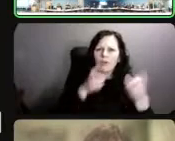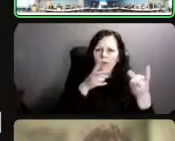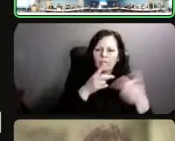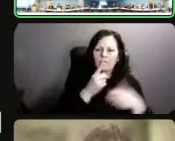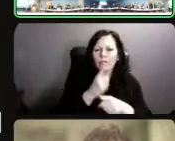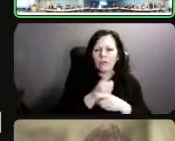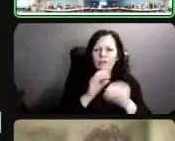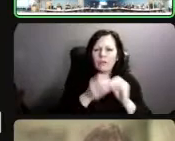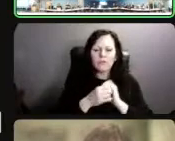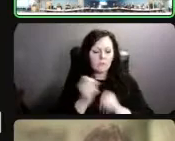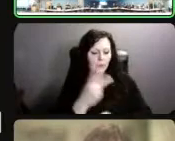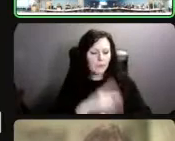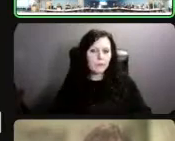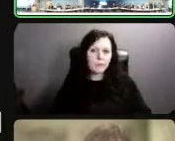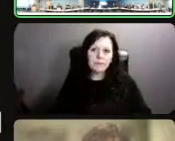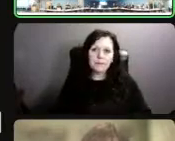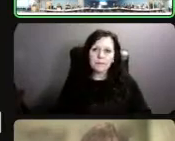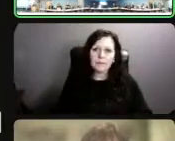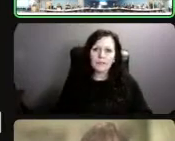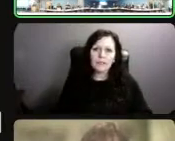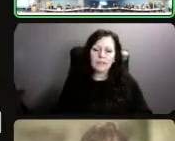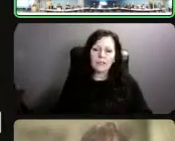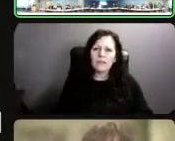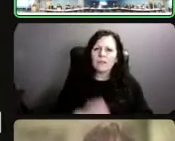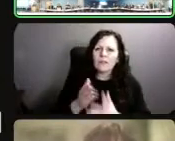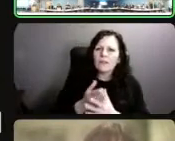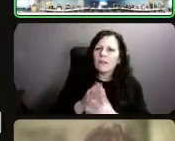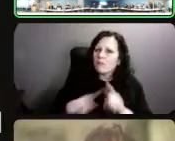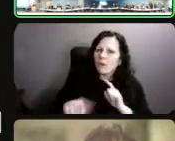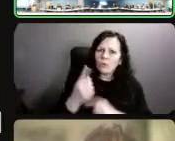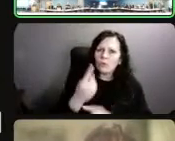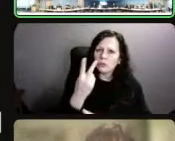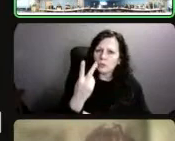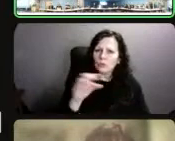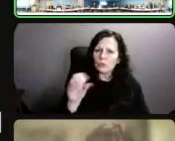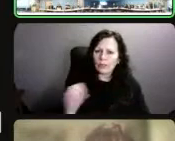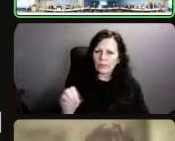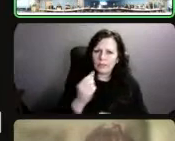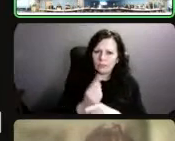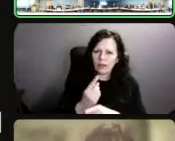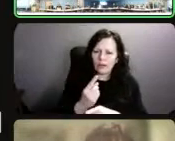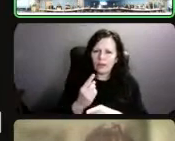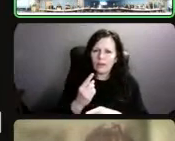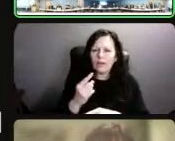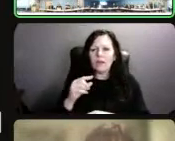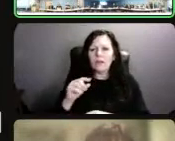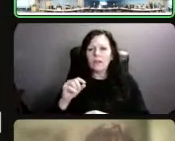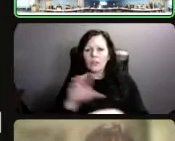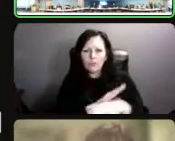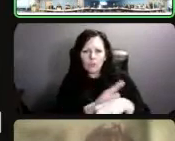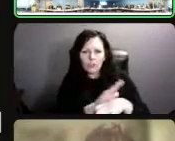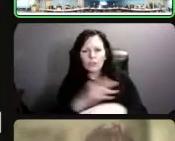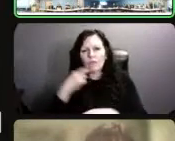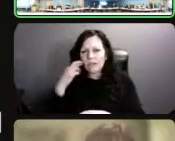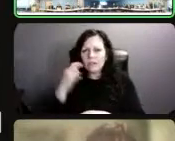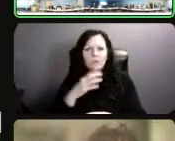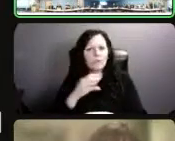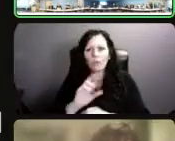ALL RIGHT.